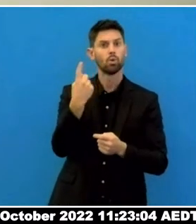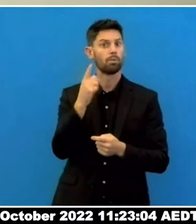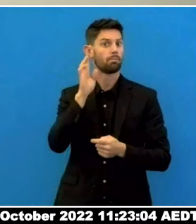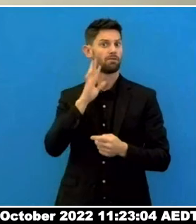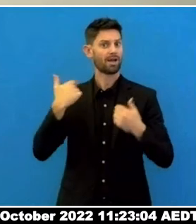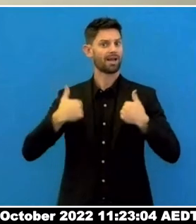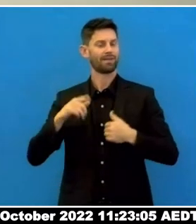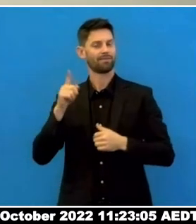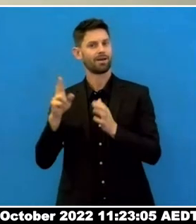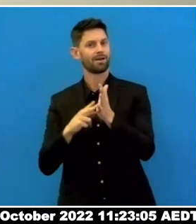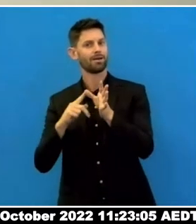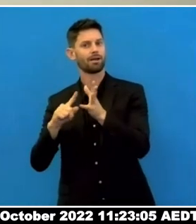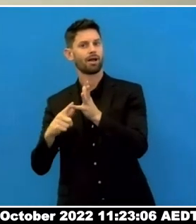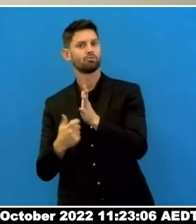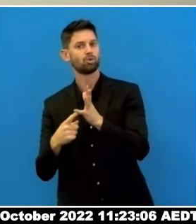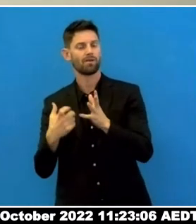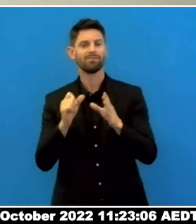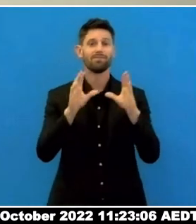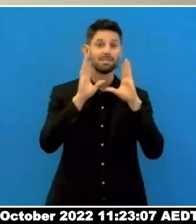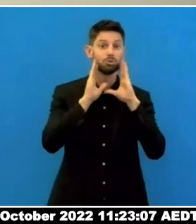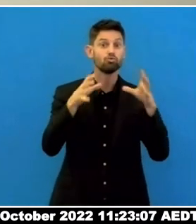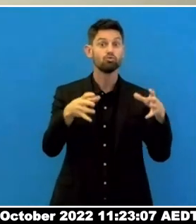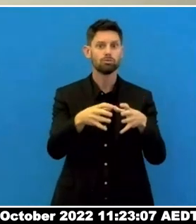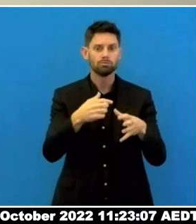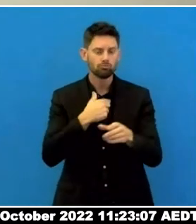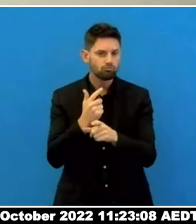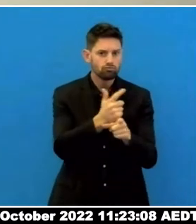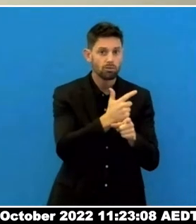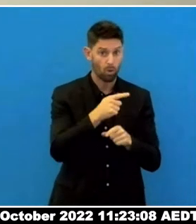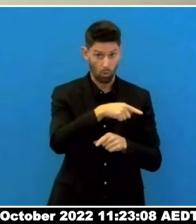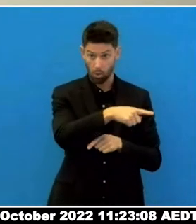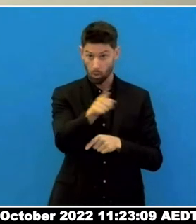They are on the similar visa to me, which also allows them to work.